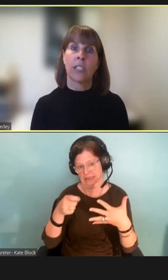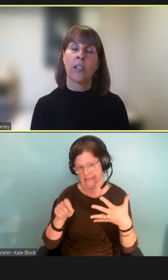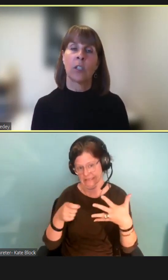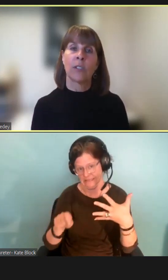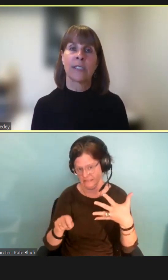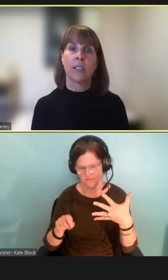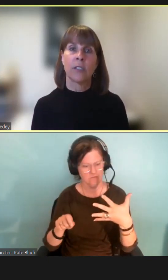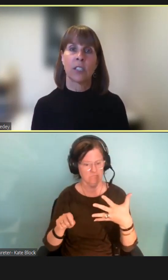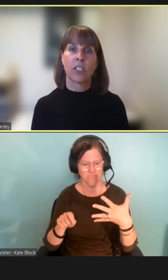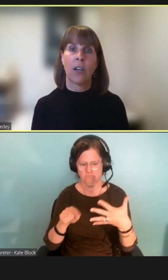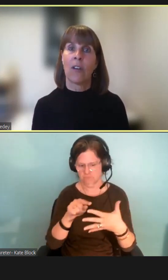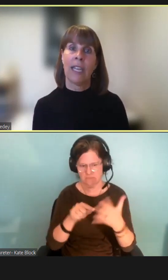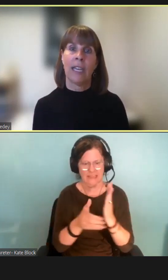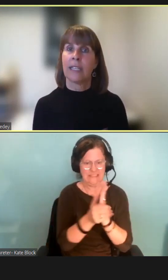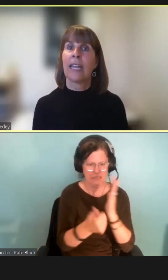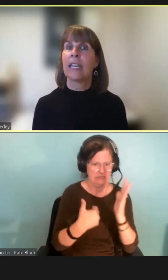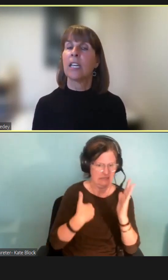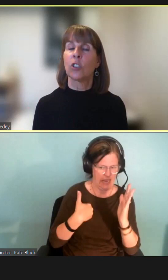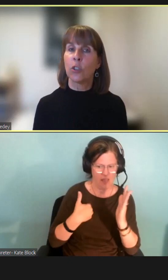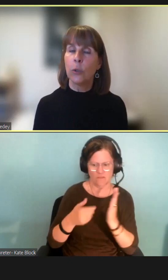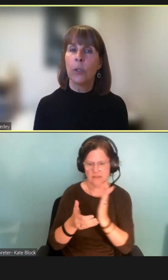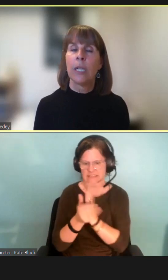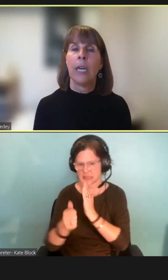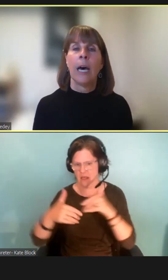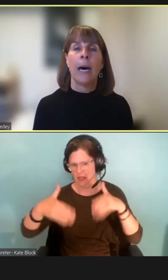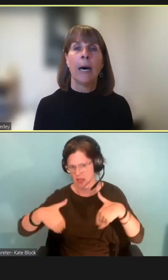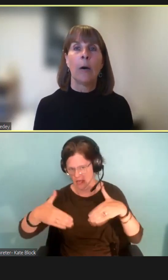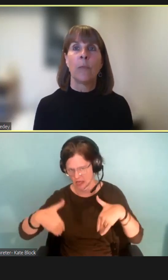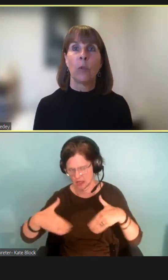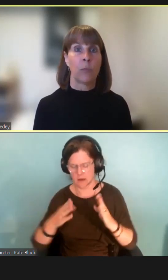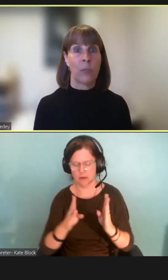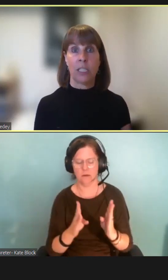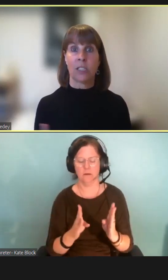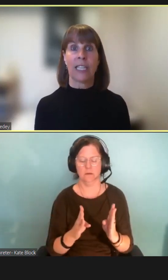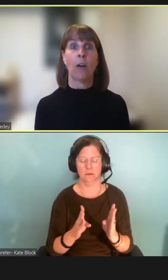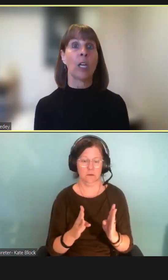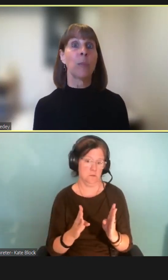you the skills a child can and cannot do um you could potentially count up those